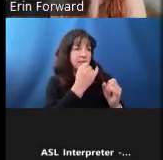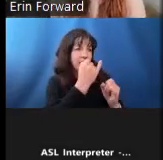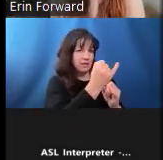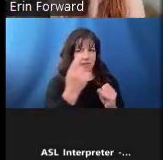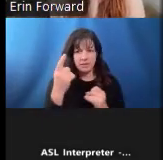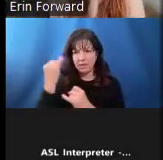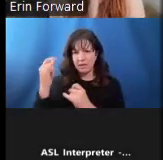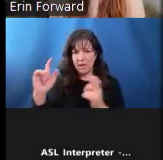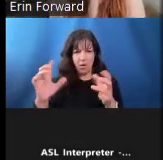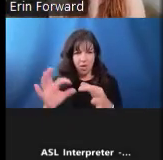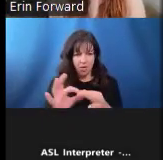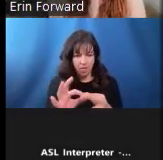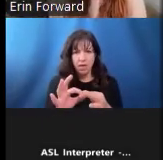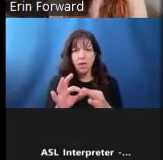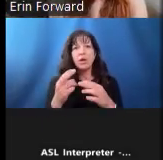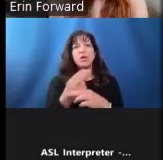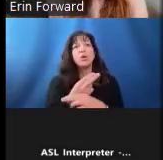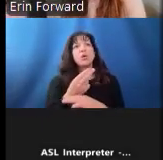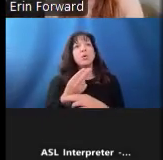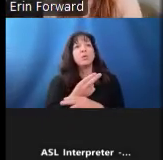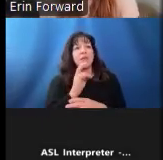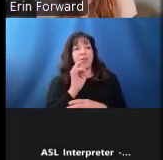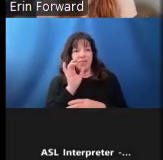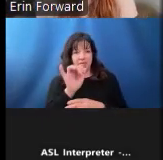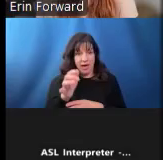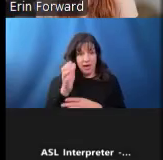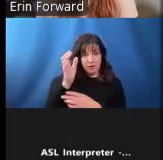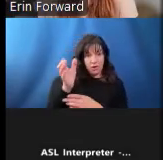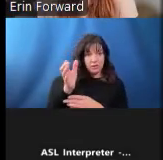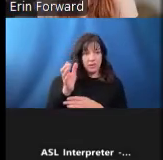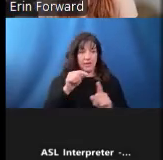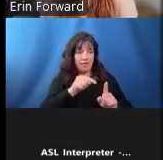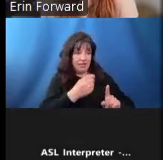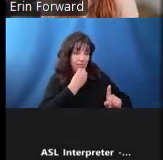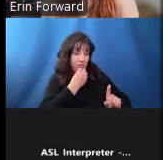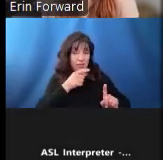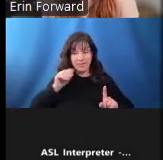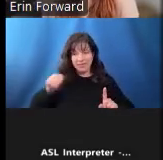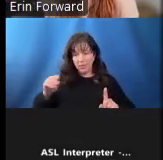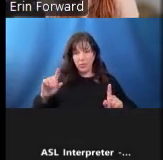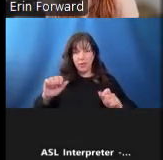can I maybe use that to connect this food to this food? Another